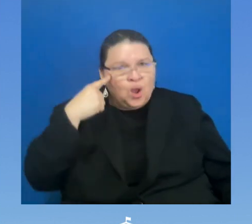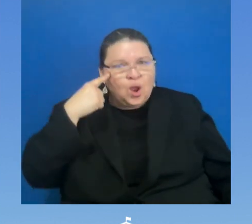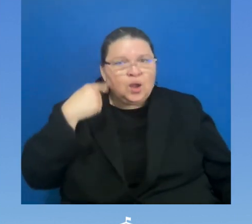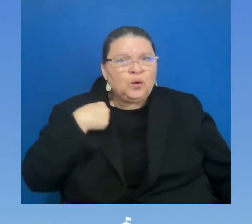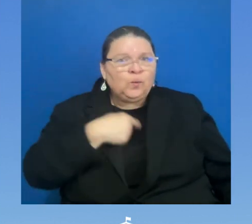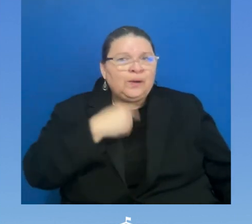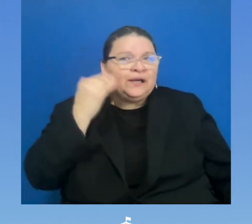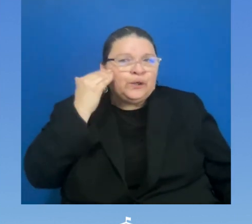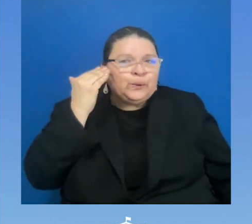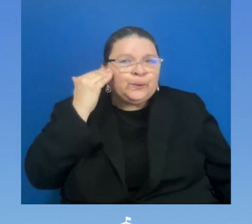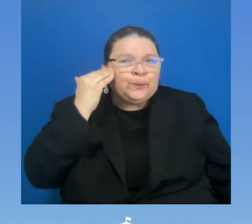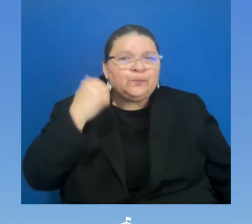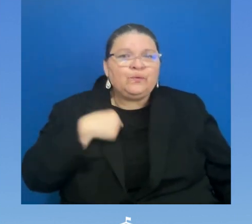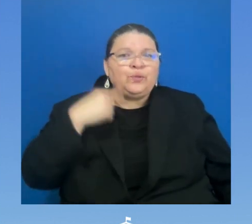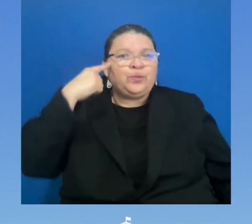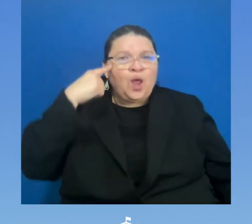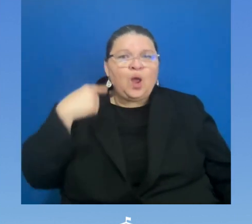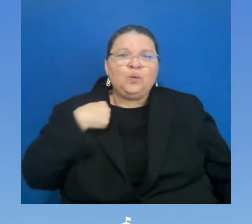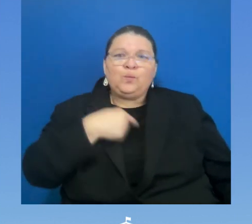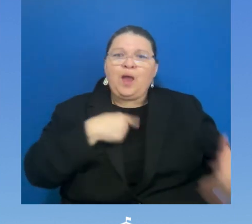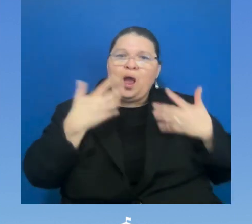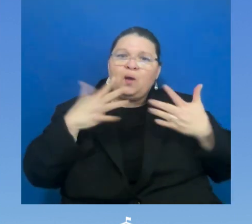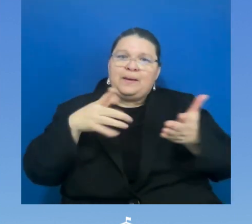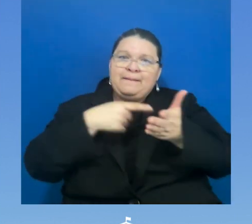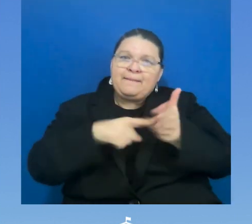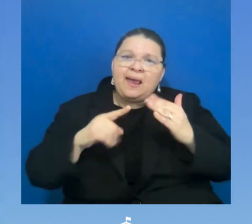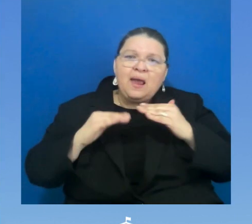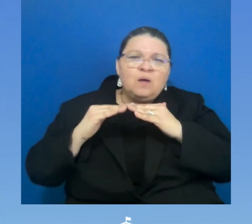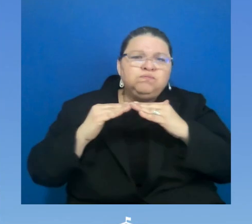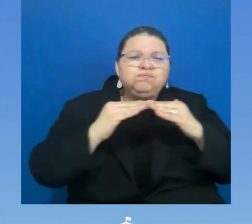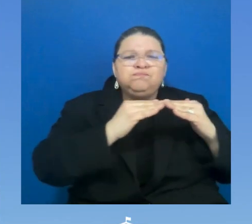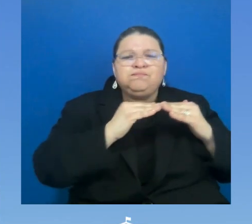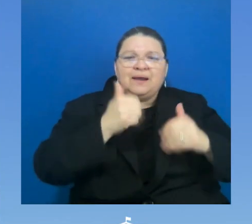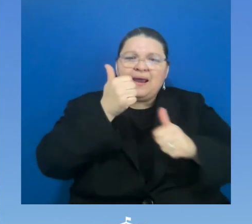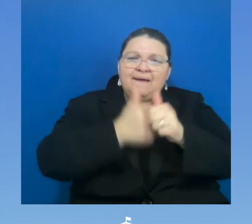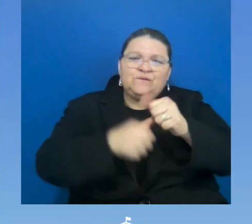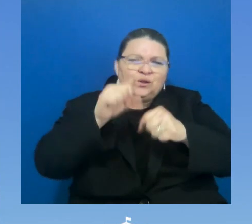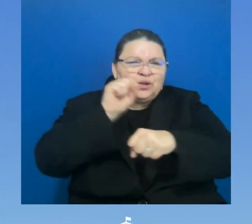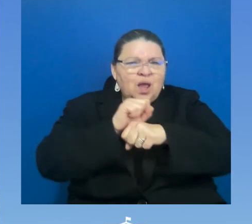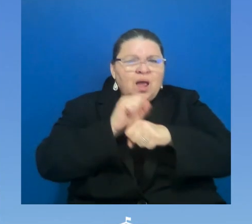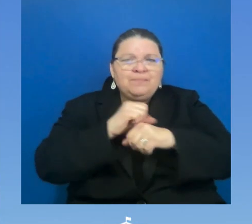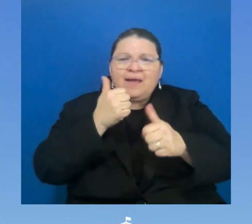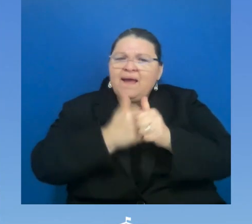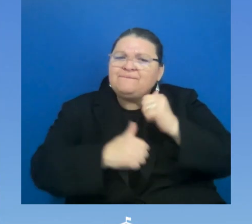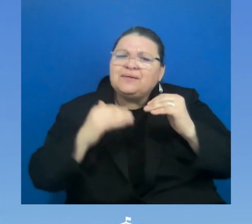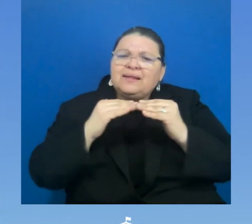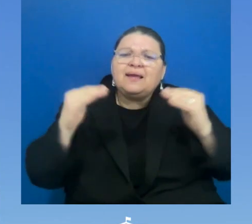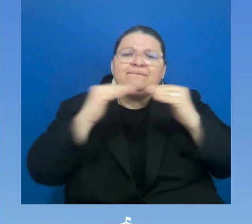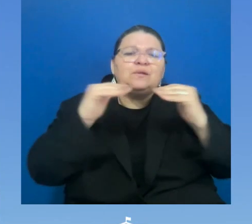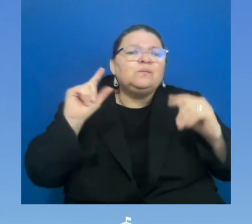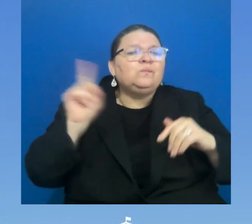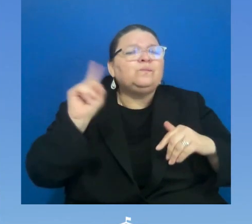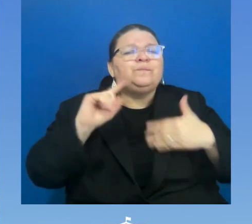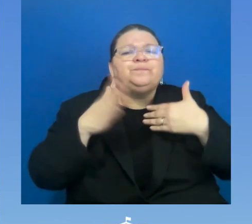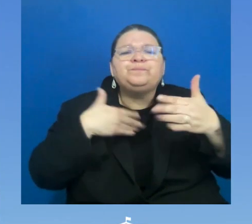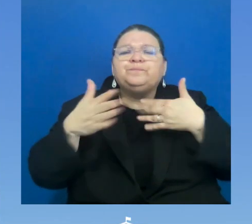for every job, at every level, in every geography. And so at that time, we became the first Fortune 500 company